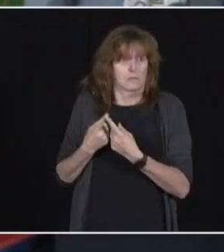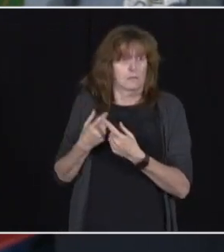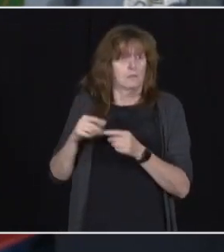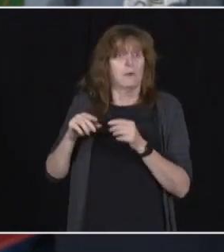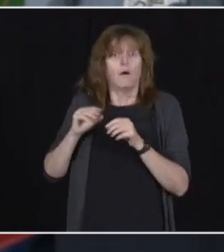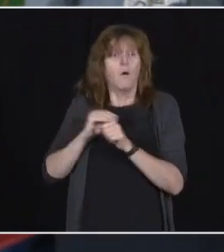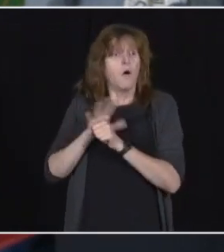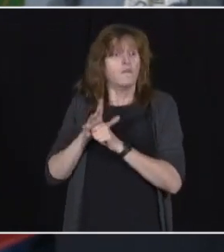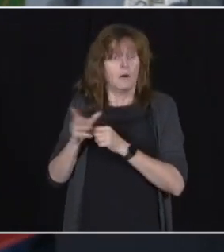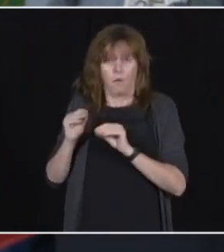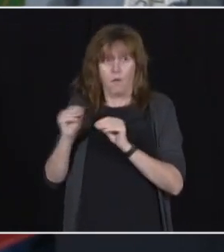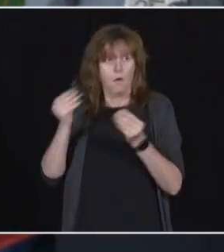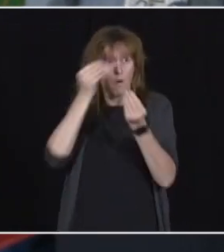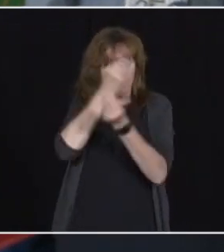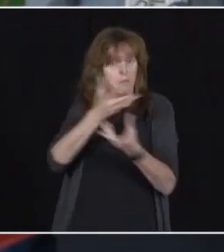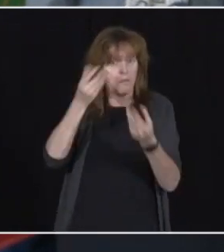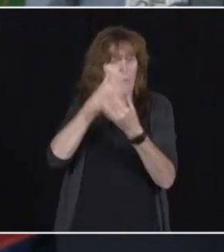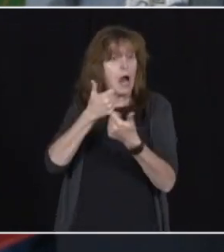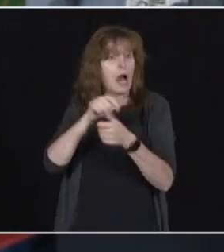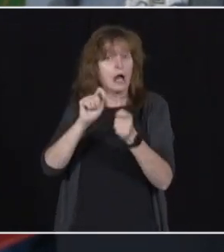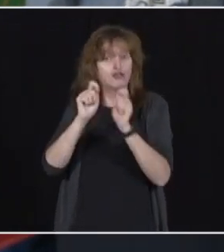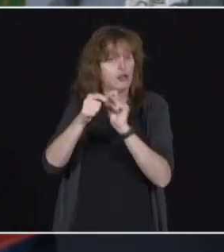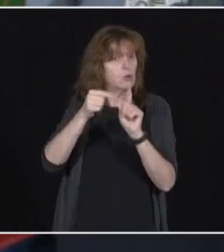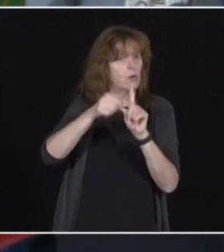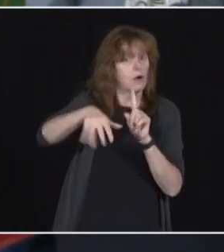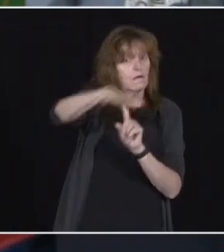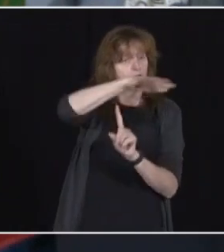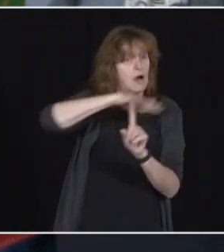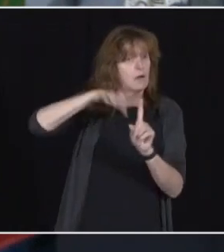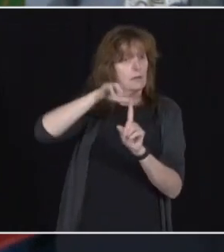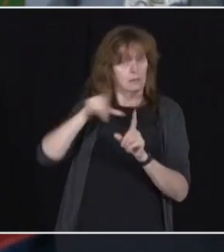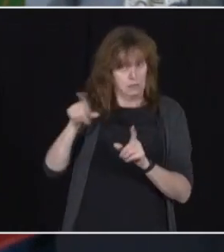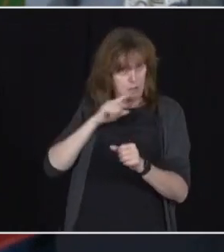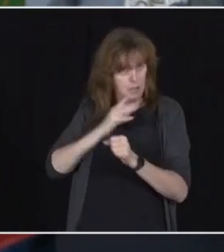Can you commit to doing? Says Mack